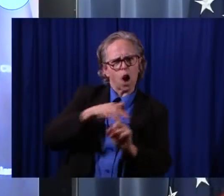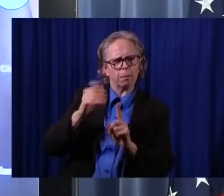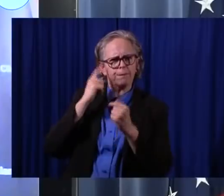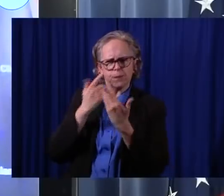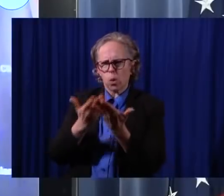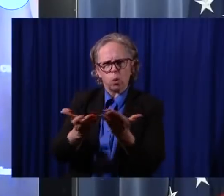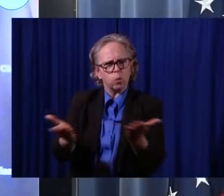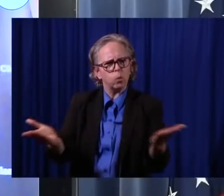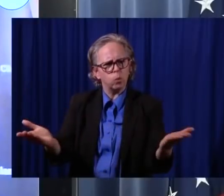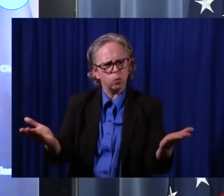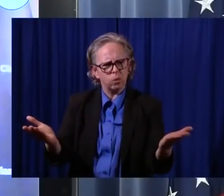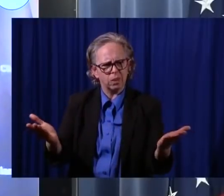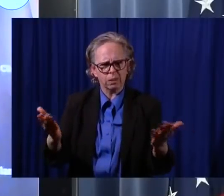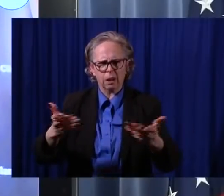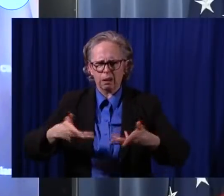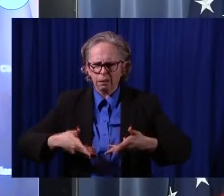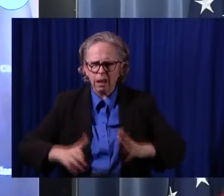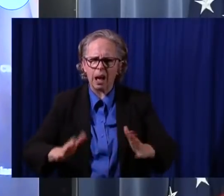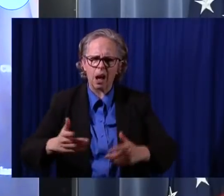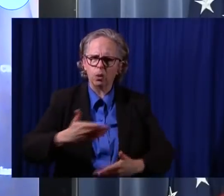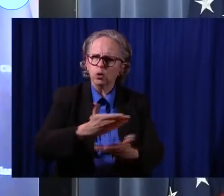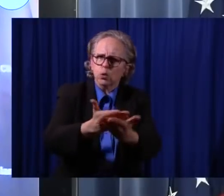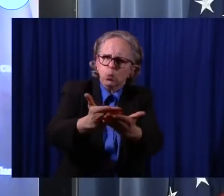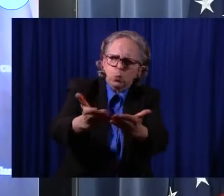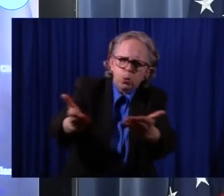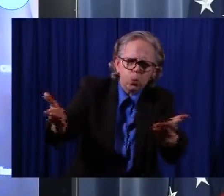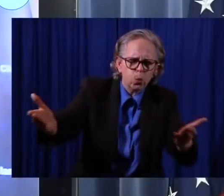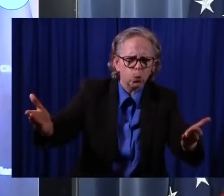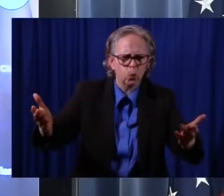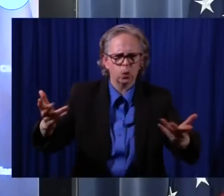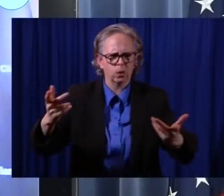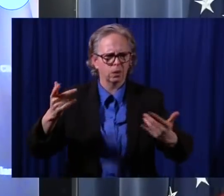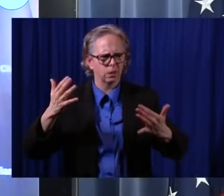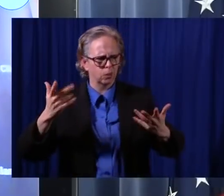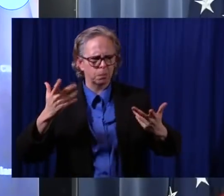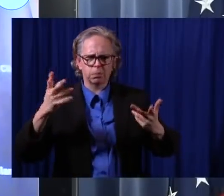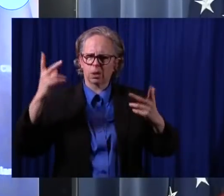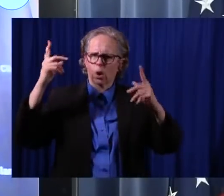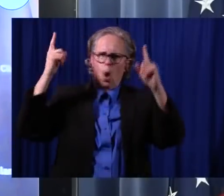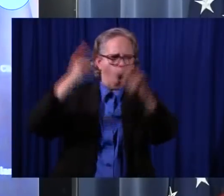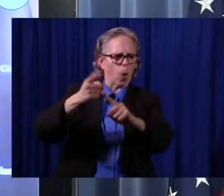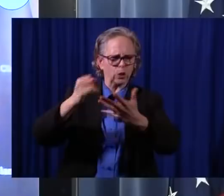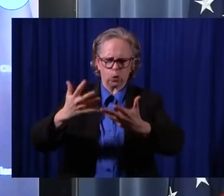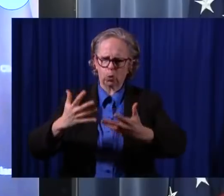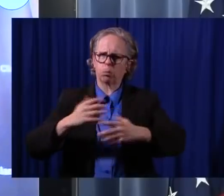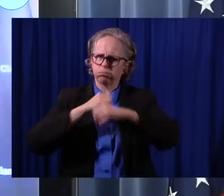THAT WE WROTE THIS PIECE IS BECAUSE OF THE PREDICTION THAT IT HAS A FAIR AMOUNT OF